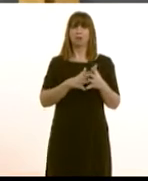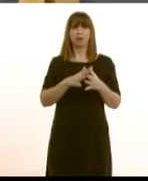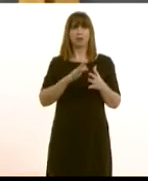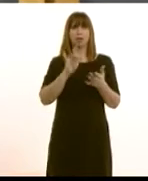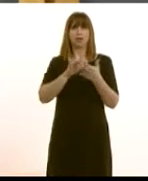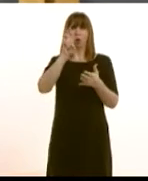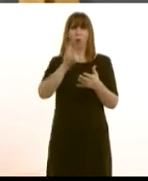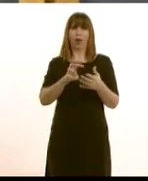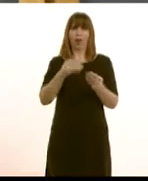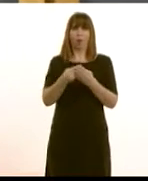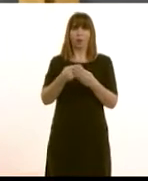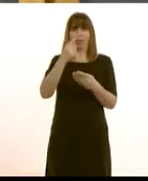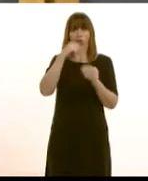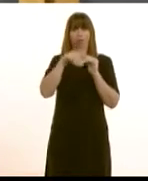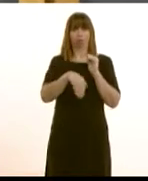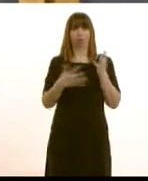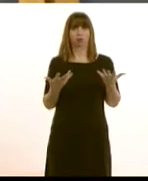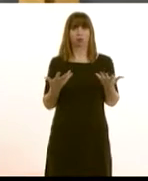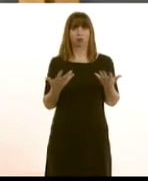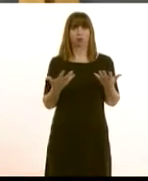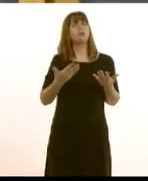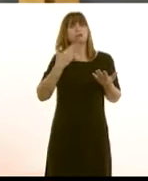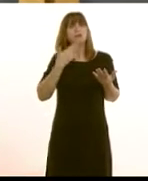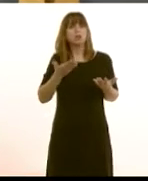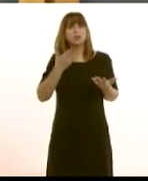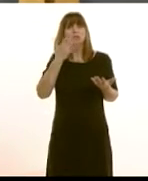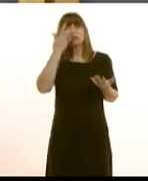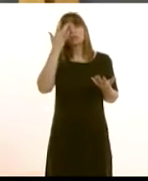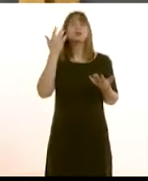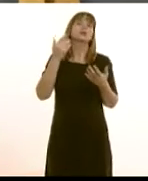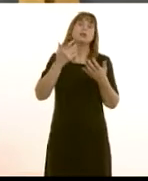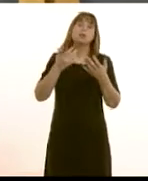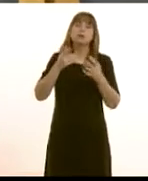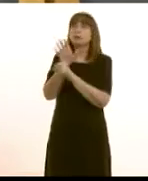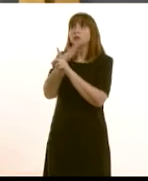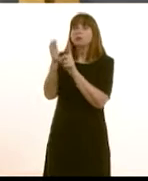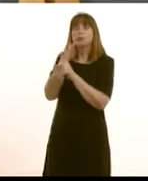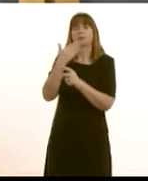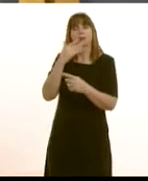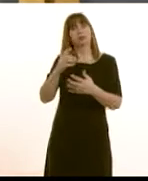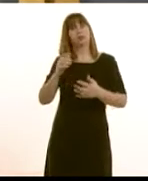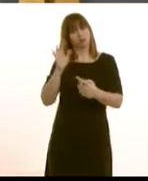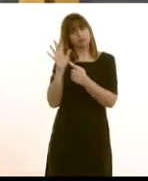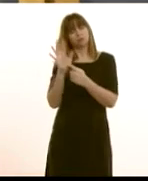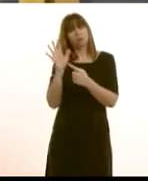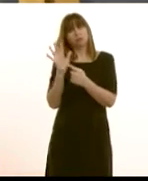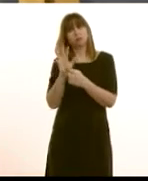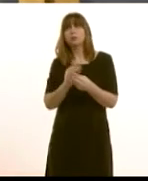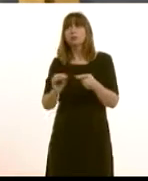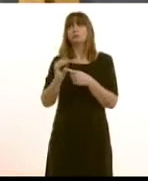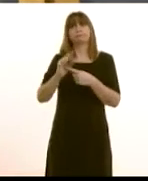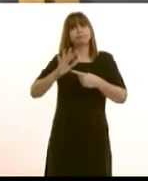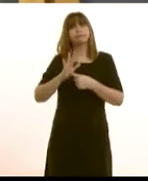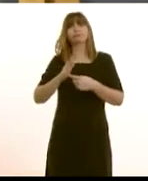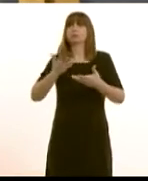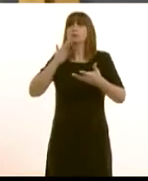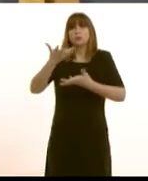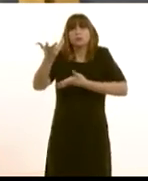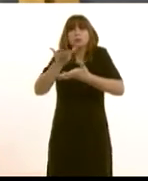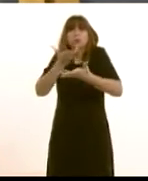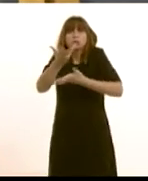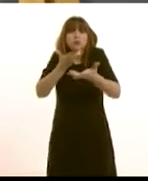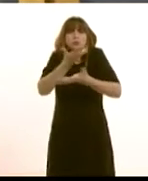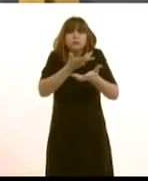economy. Will you provide instructions to officials to prioritise in their negotiations,